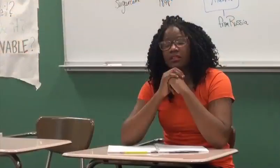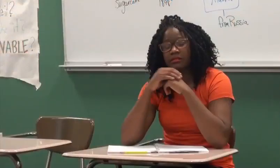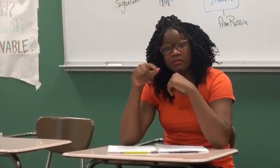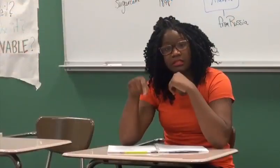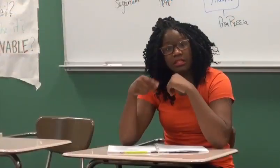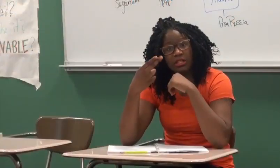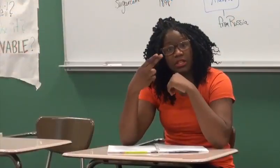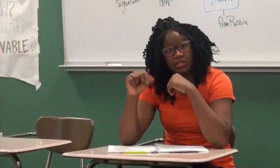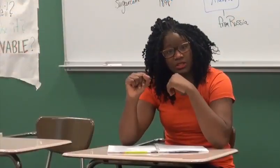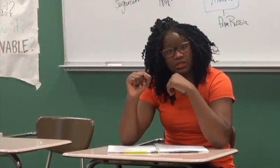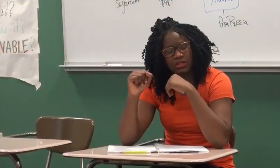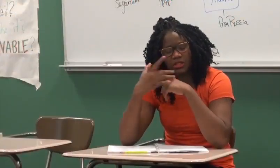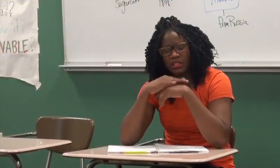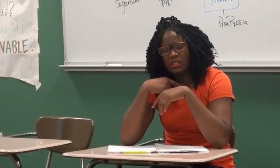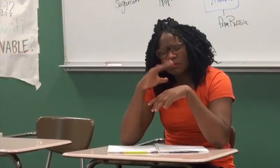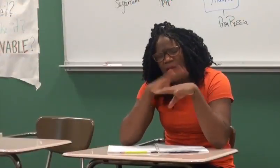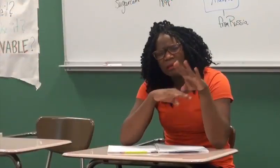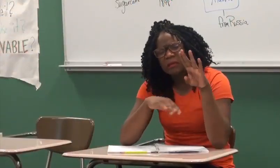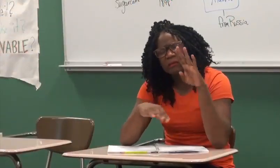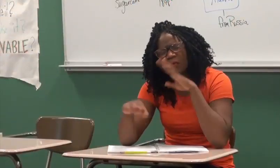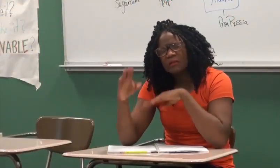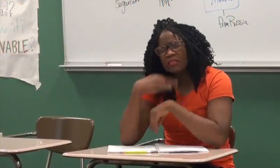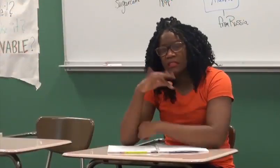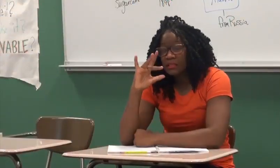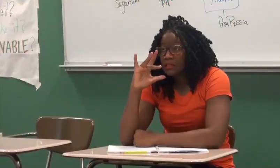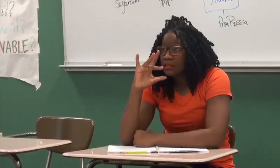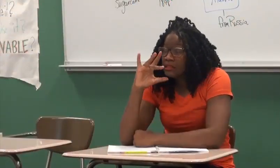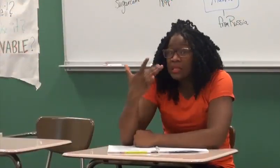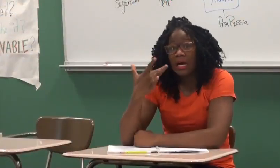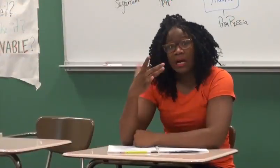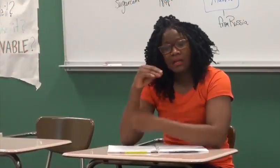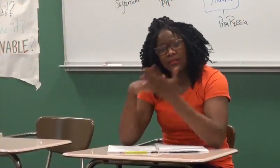Victoria: In high school I was so frustrated by my classmates.